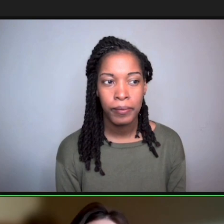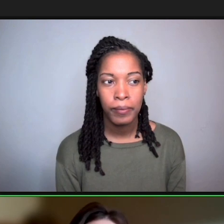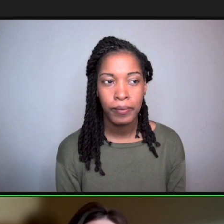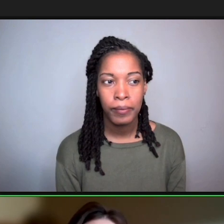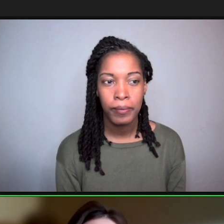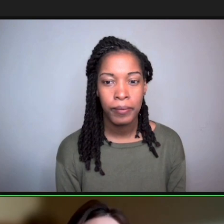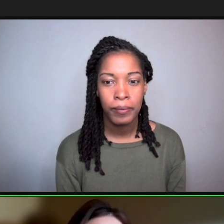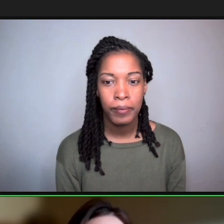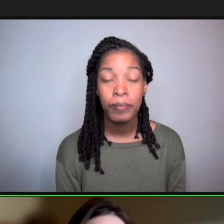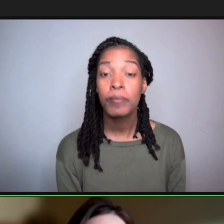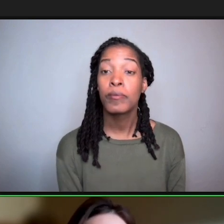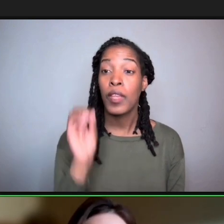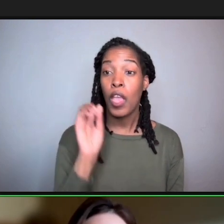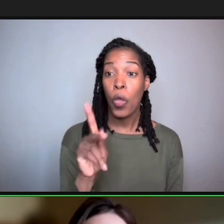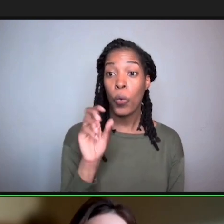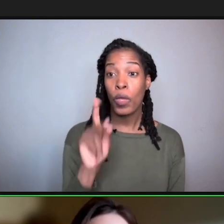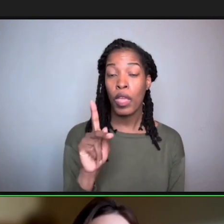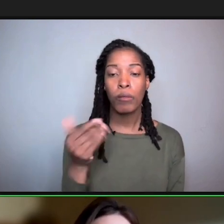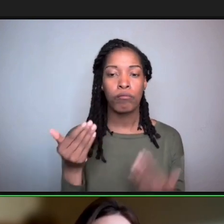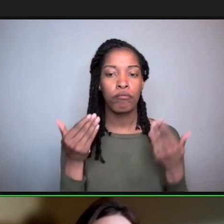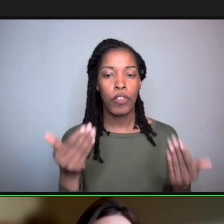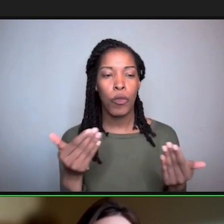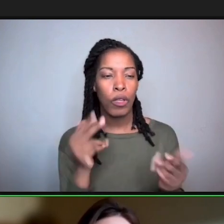If we can scroll through to the next question.